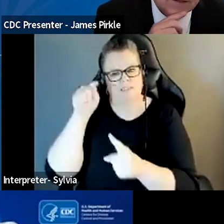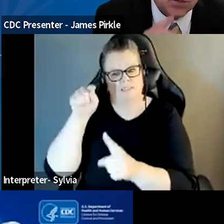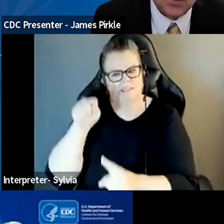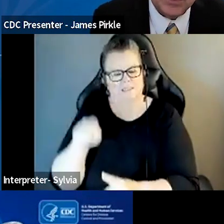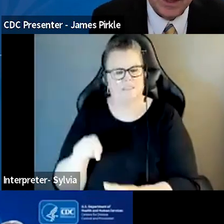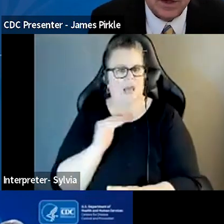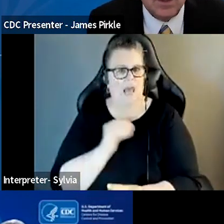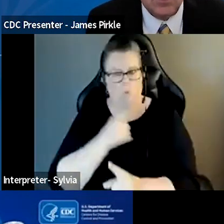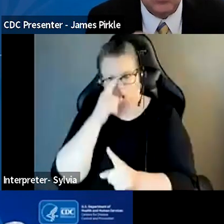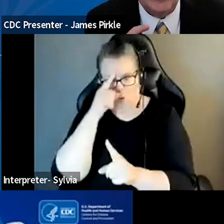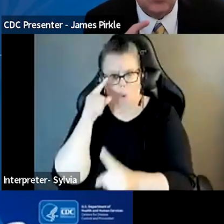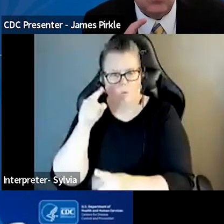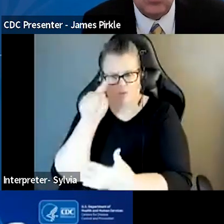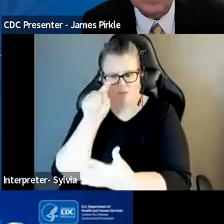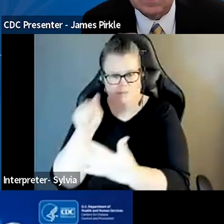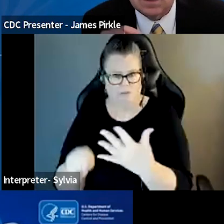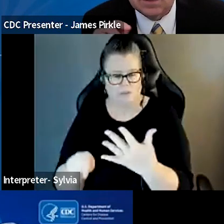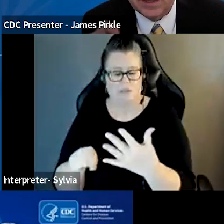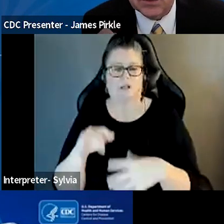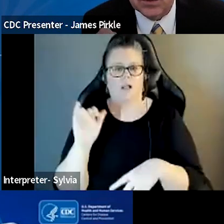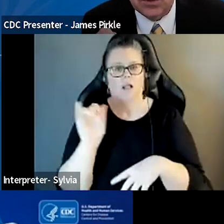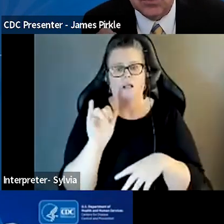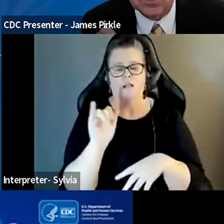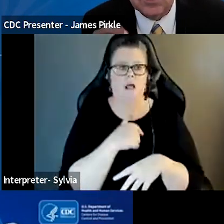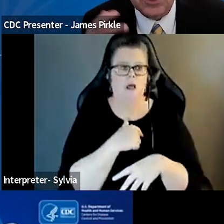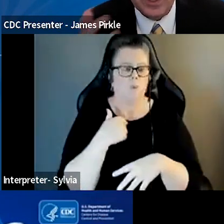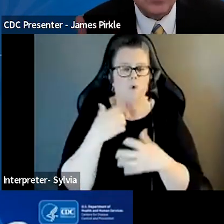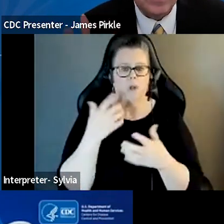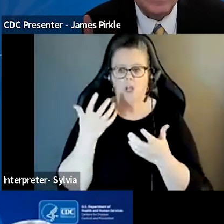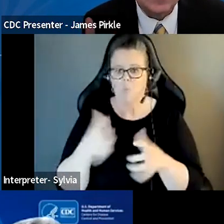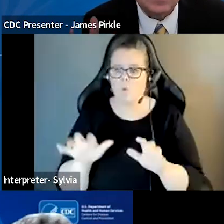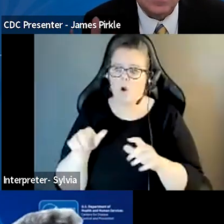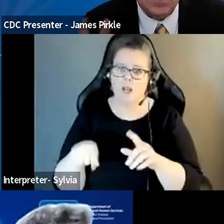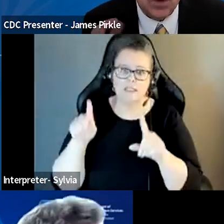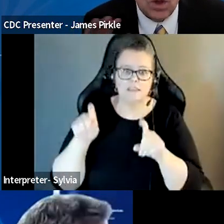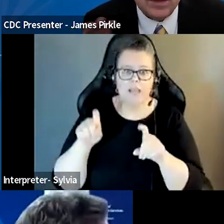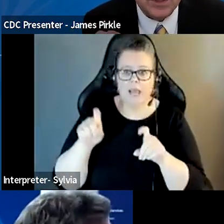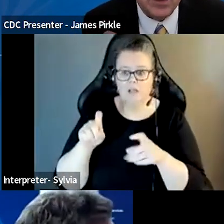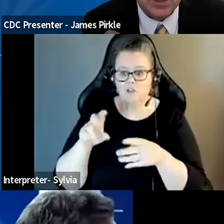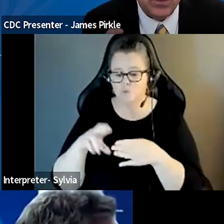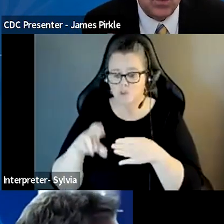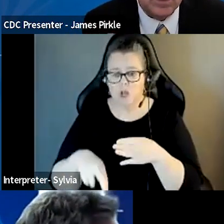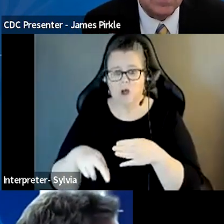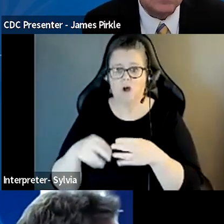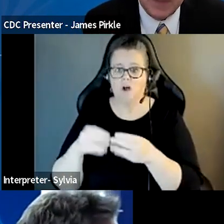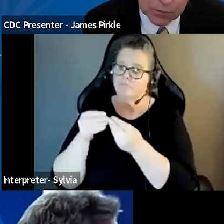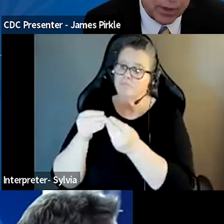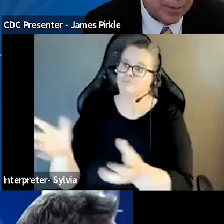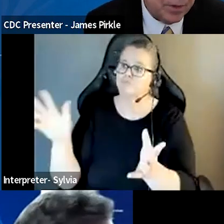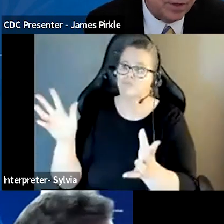So when we say we don't want a test result shared that isn't of the quality standard that we want, that's what happened